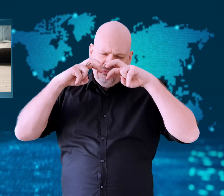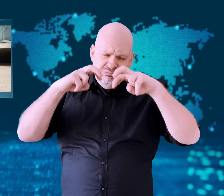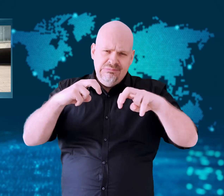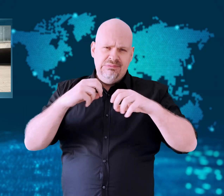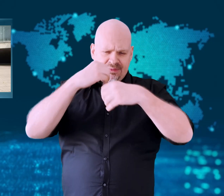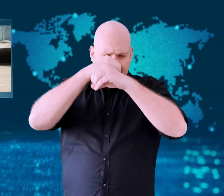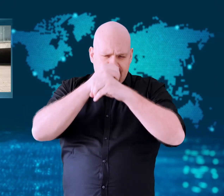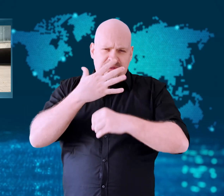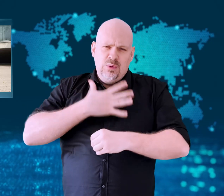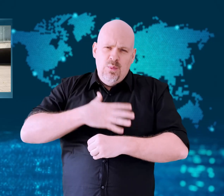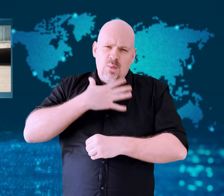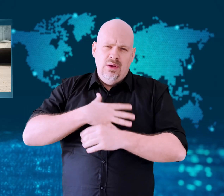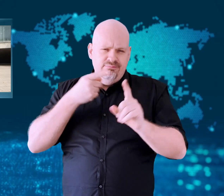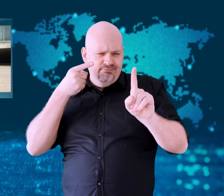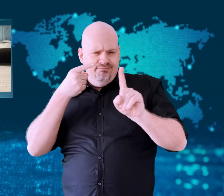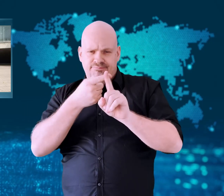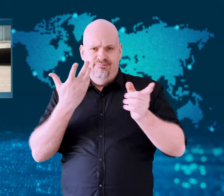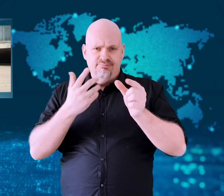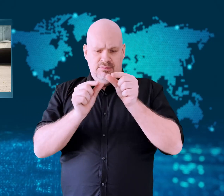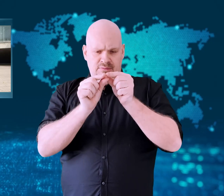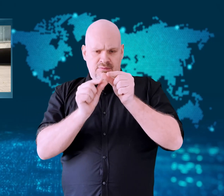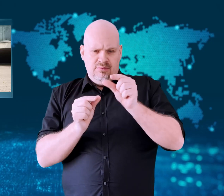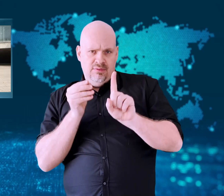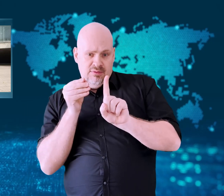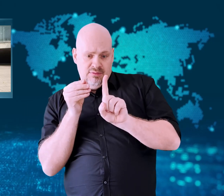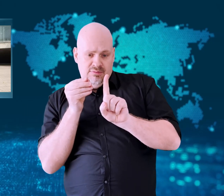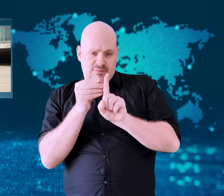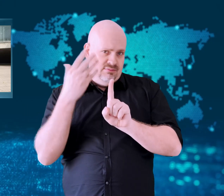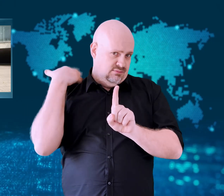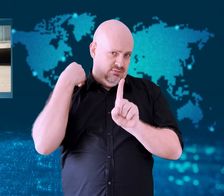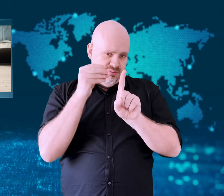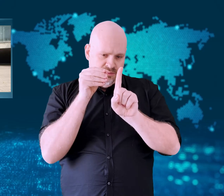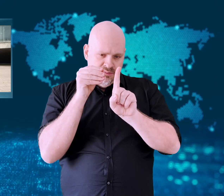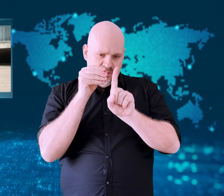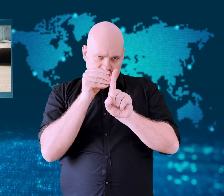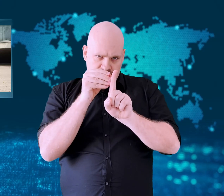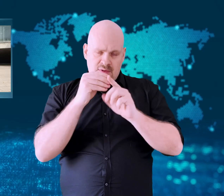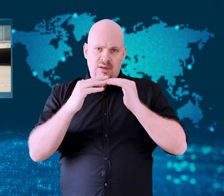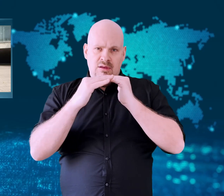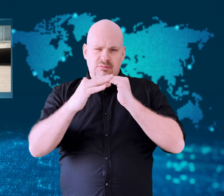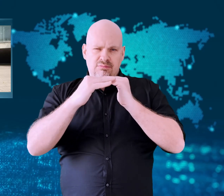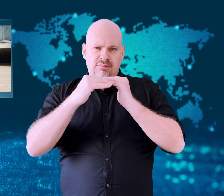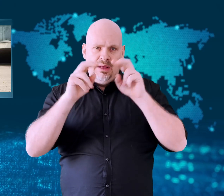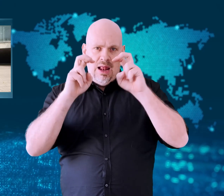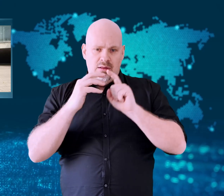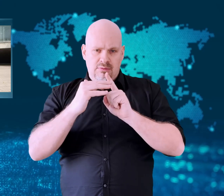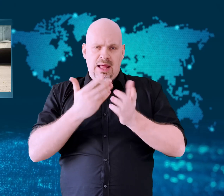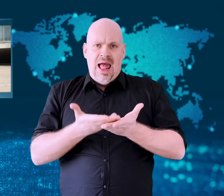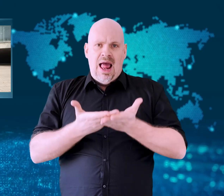Now a Swedish group running a study has succeeded in helping